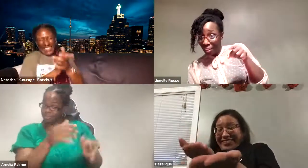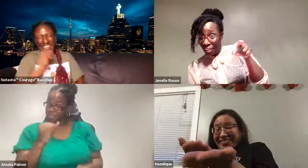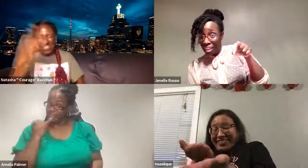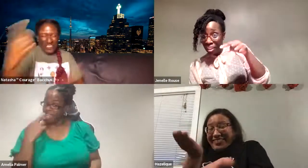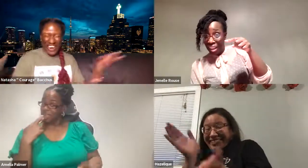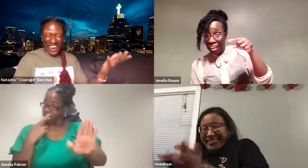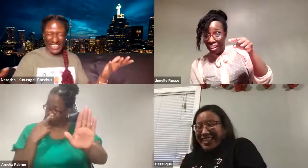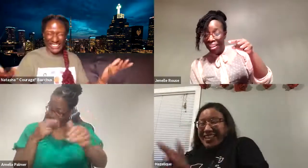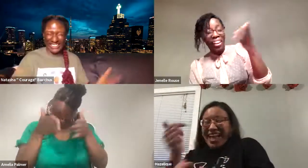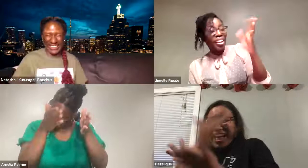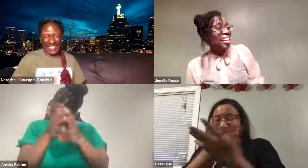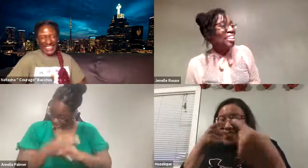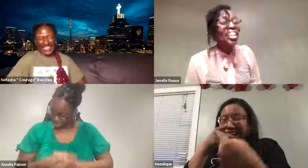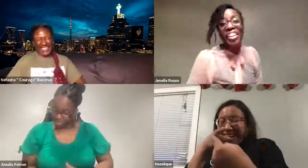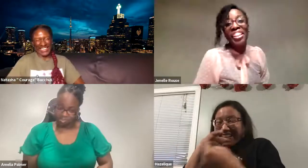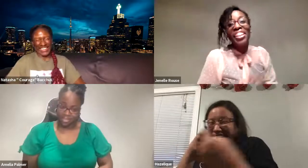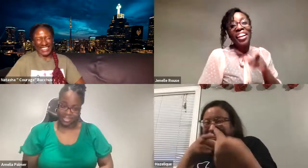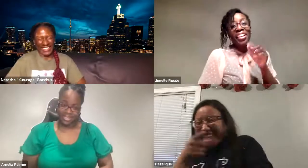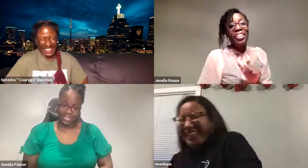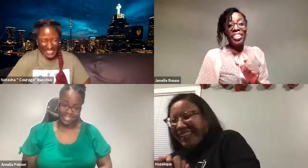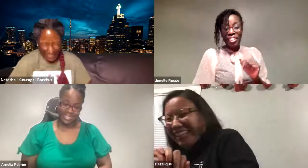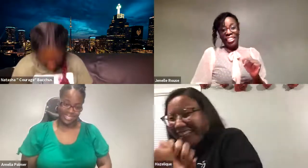you go ahead - okay we're all